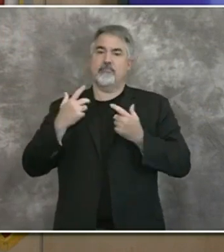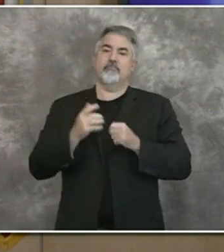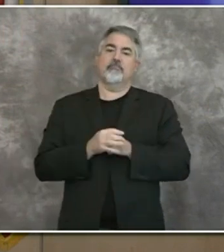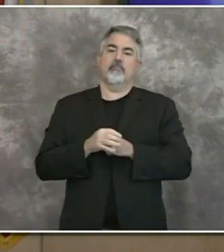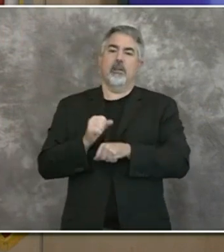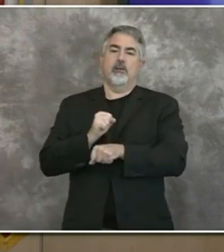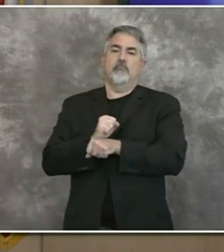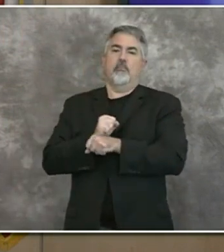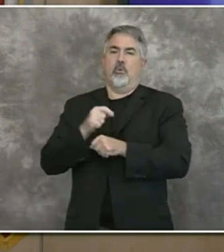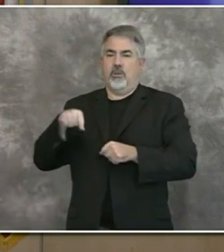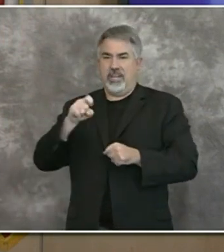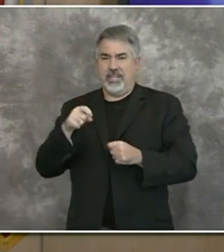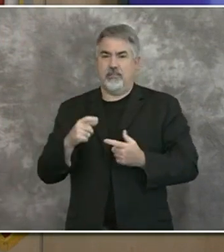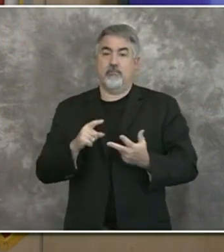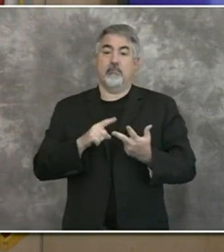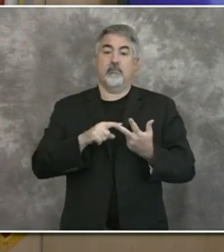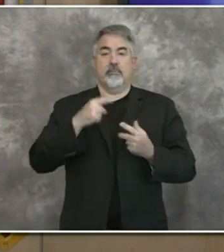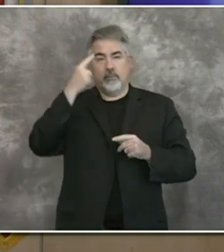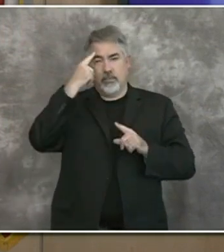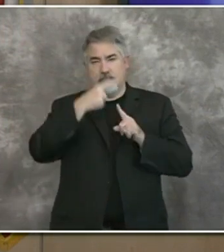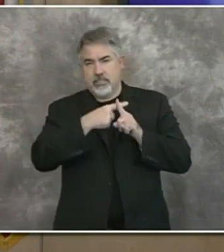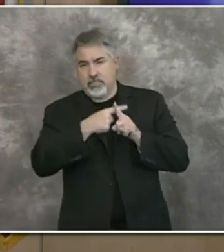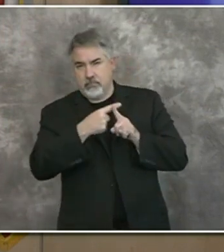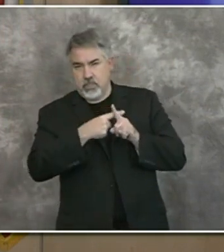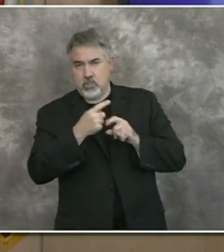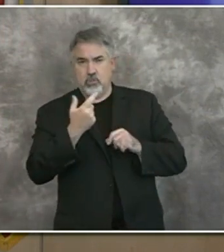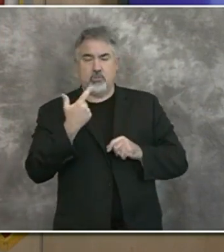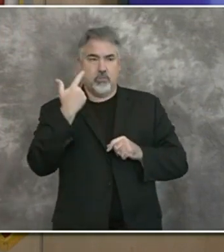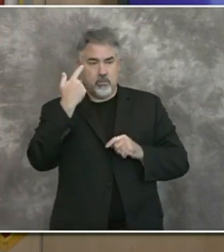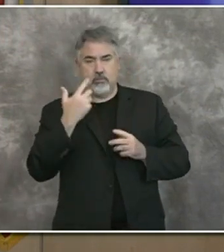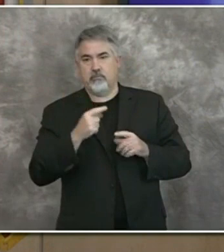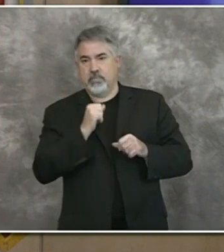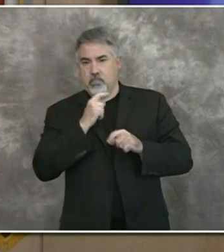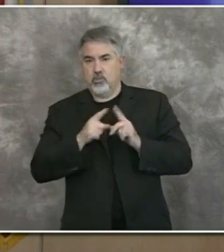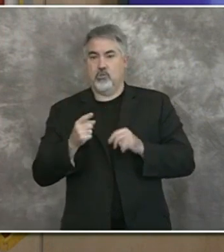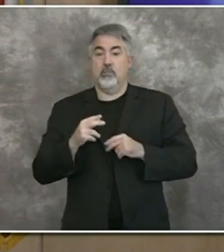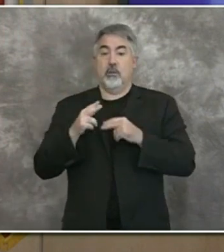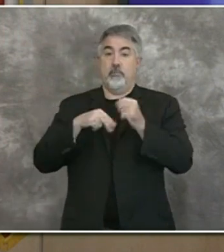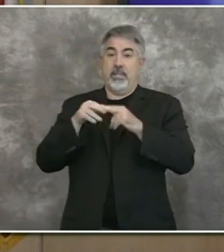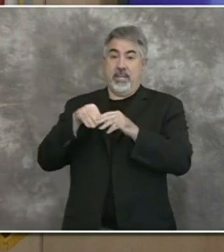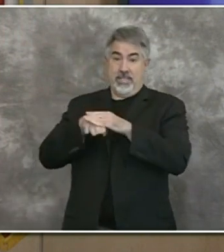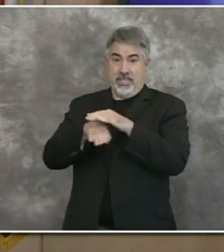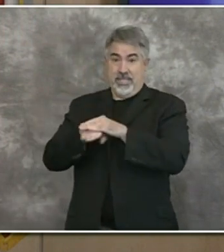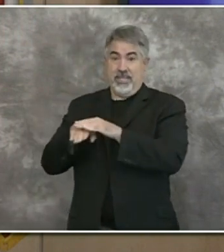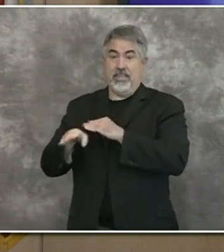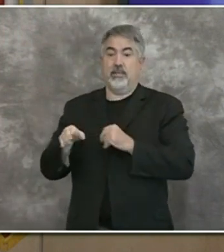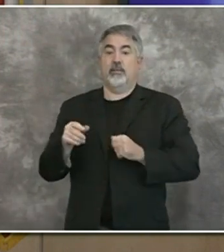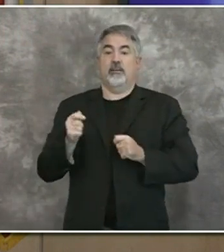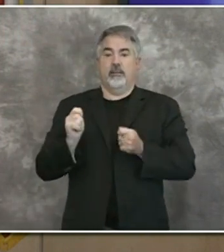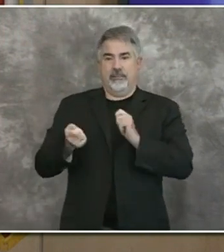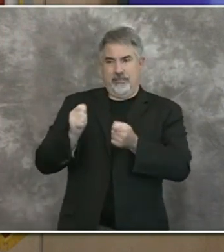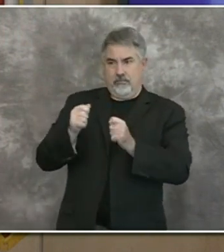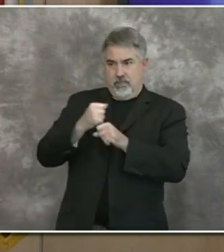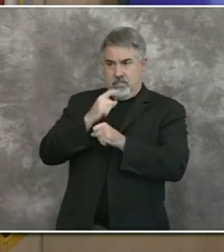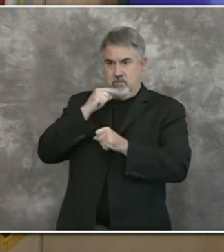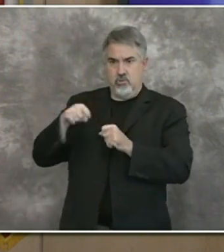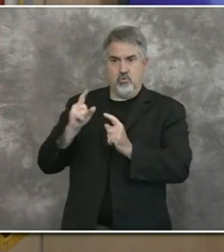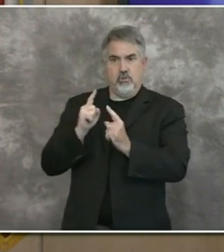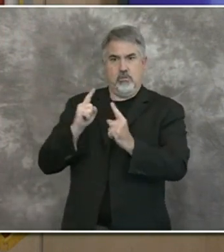SHRIEN REQUIRED PROTECTIVE EQUIPMENT FOR CLICKABLE EMPLOYEES INITIATING TEMPERATURES SYMPTOMS